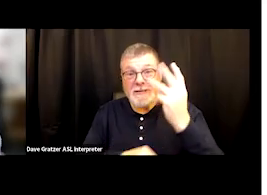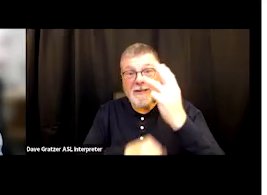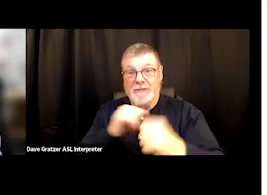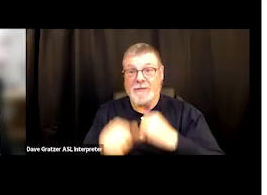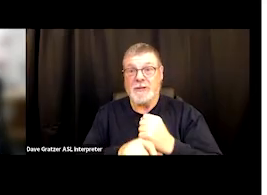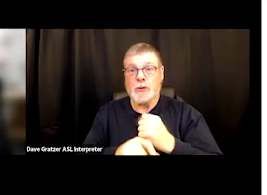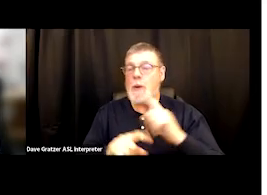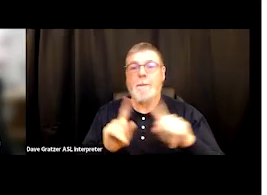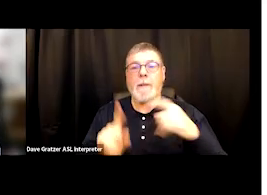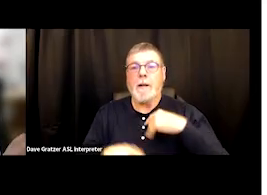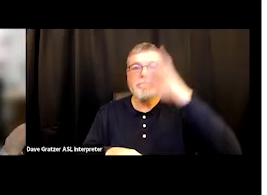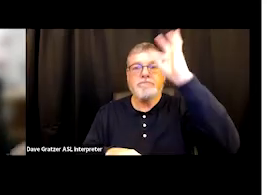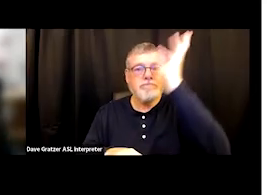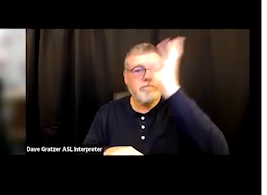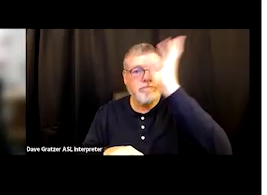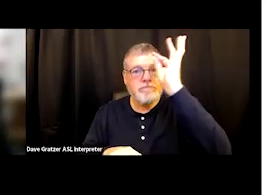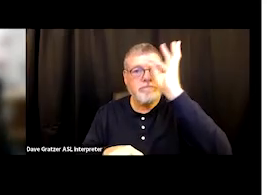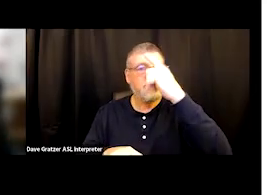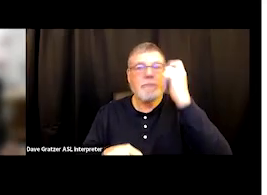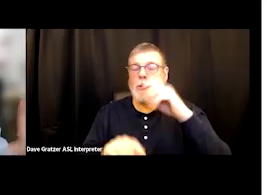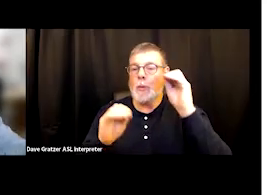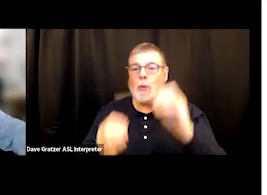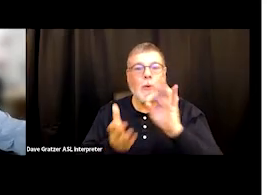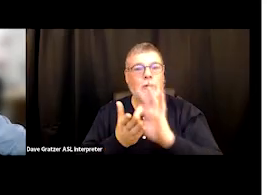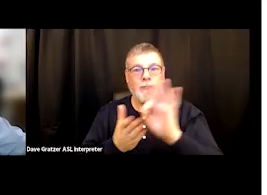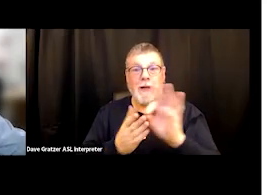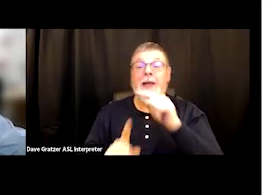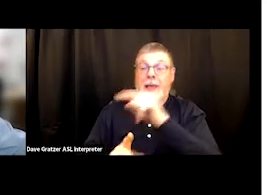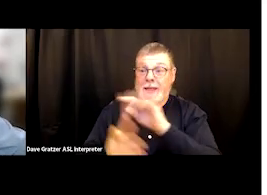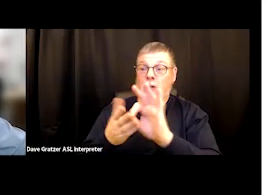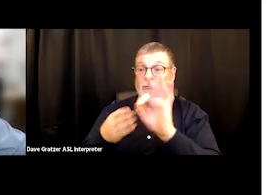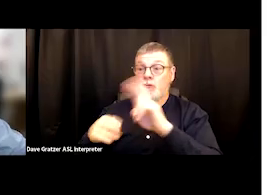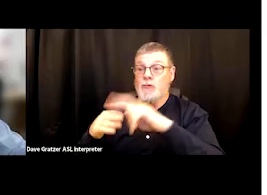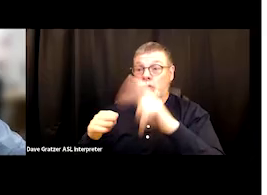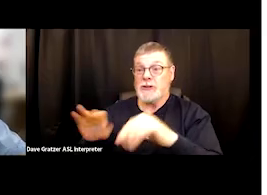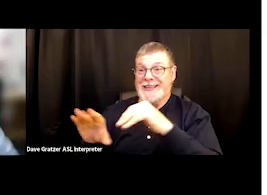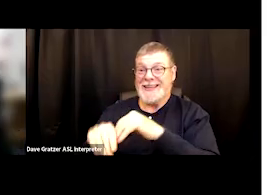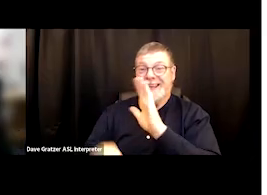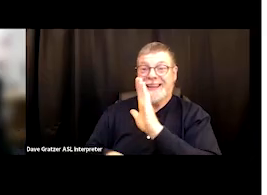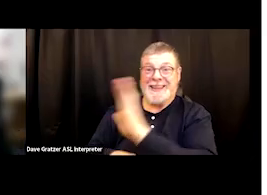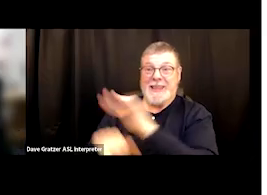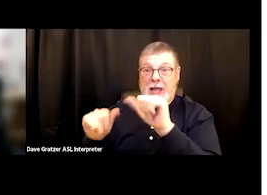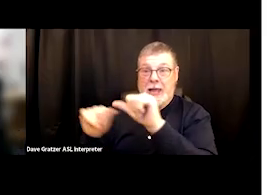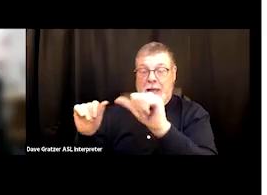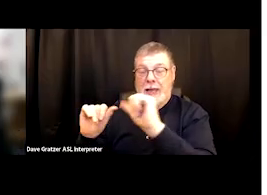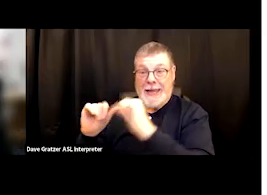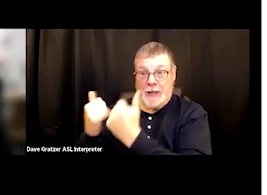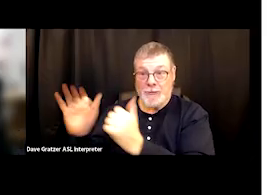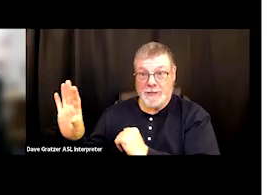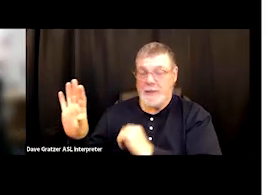but I never knew about it because they weren't tracking their... They were tracking their outcomes within their agency, but they weren't tracking it on...